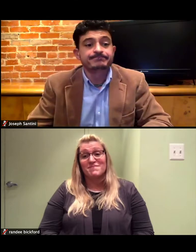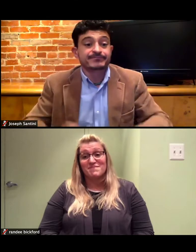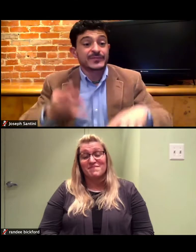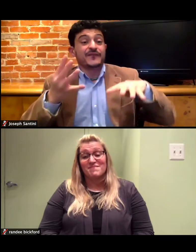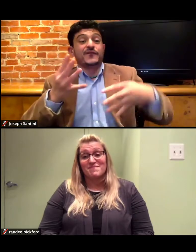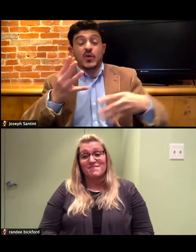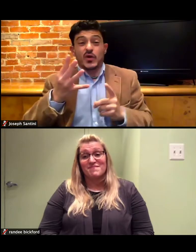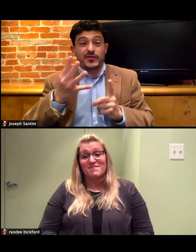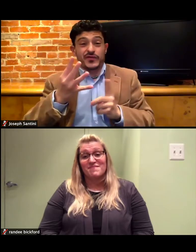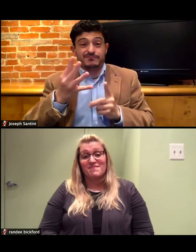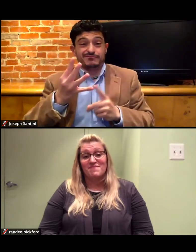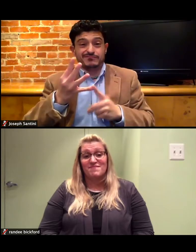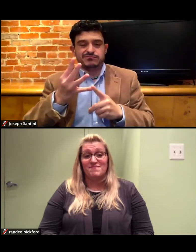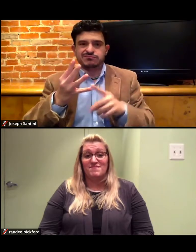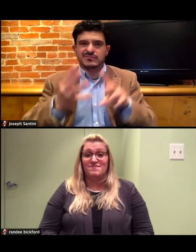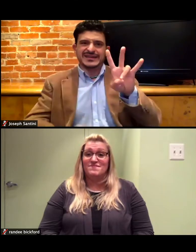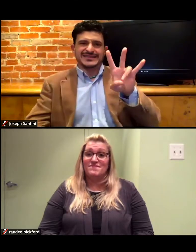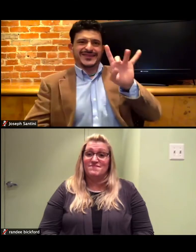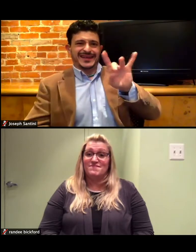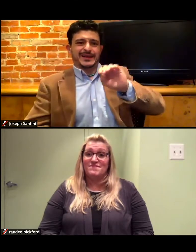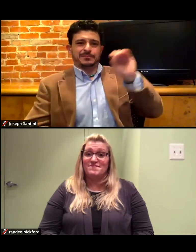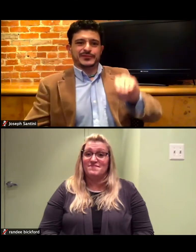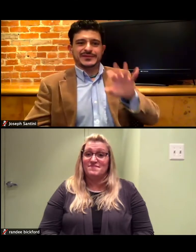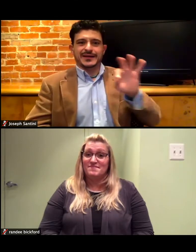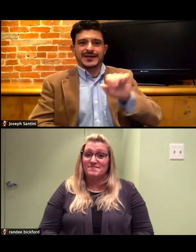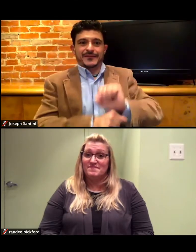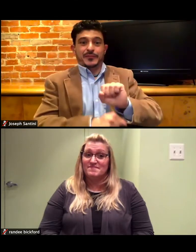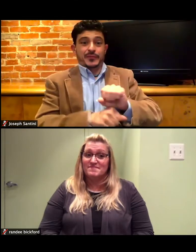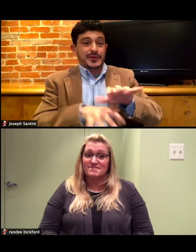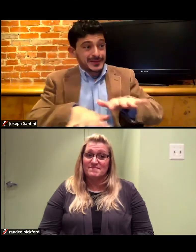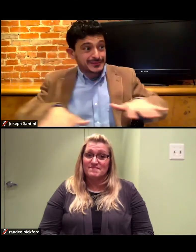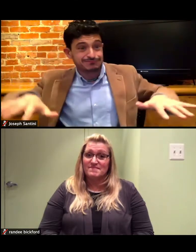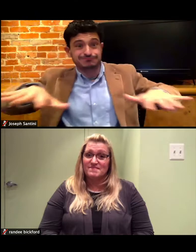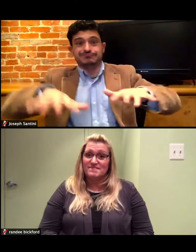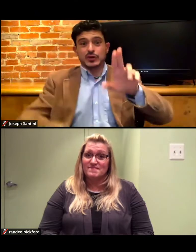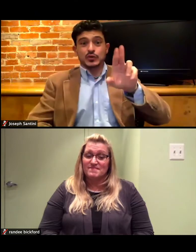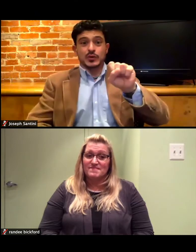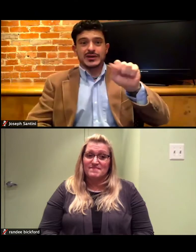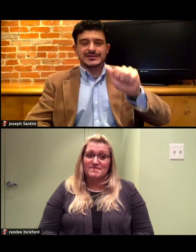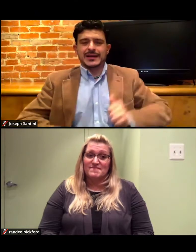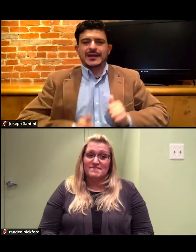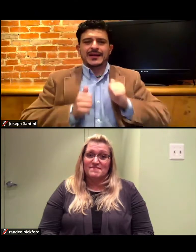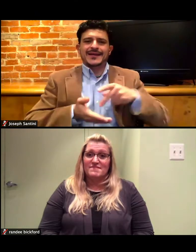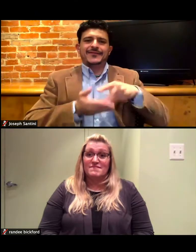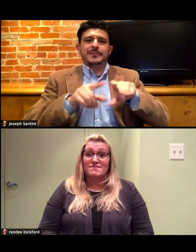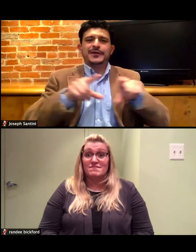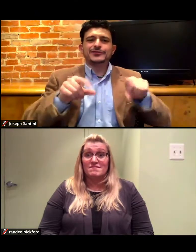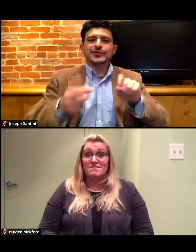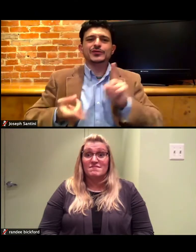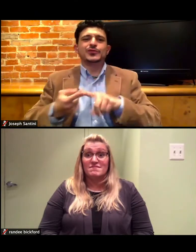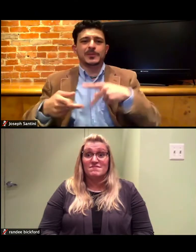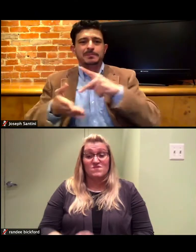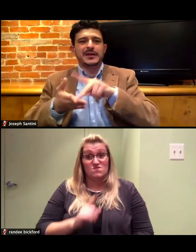they don't have that money. So, savings is important. And 78% of employees based on research,